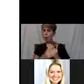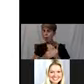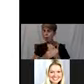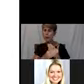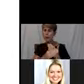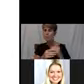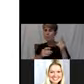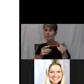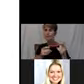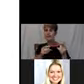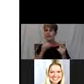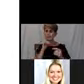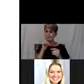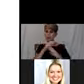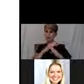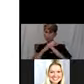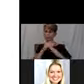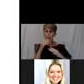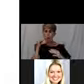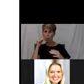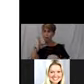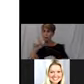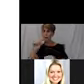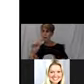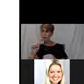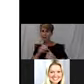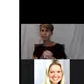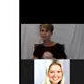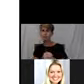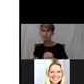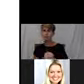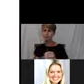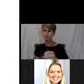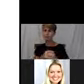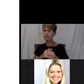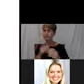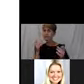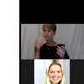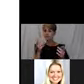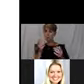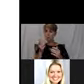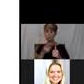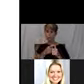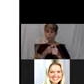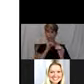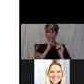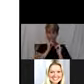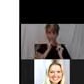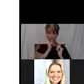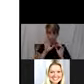have access to basic health care. After all those interviews, we actually started with a hospital-based consult service.